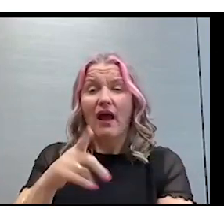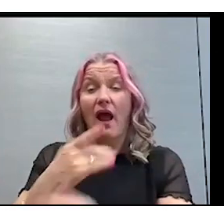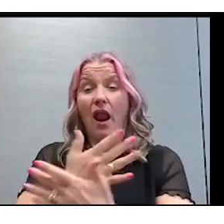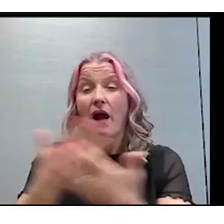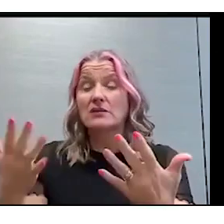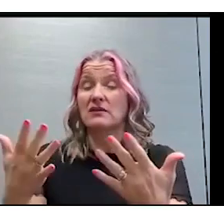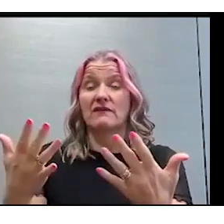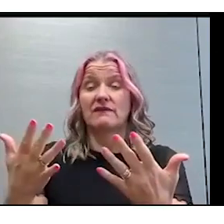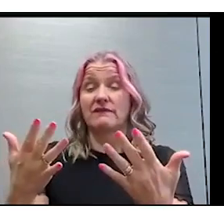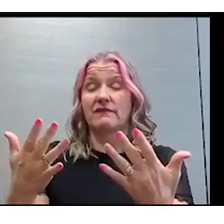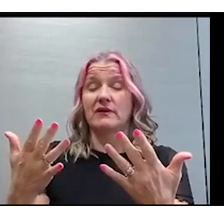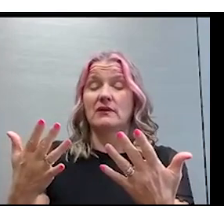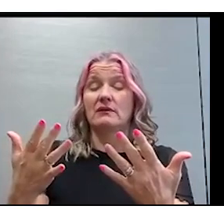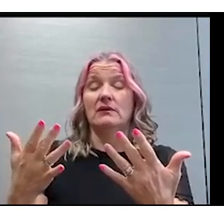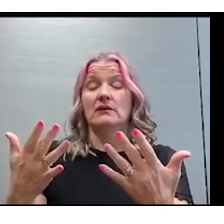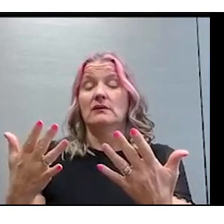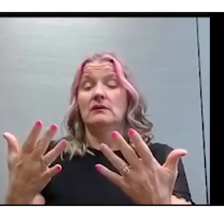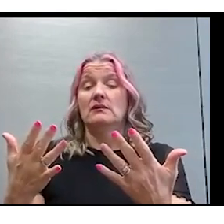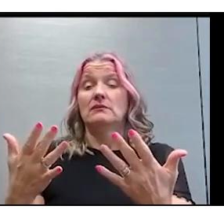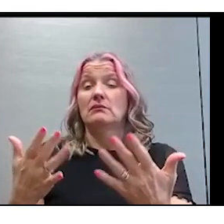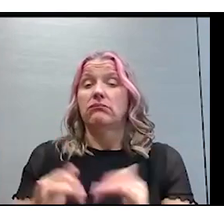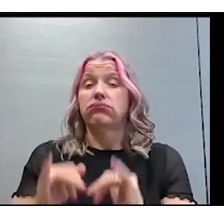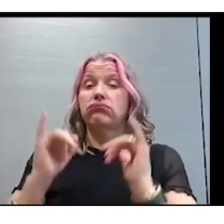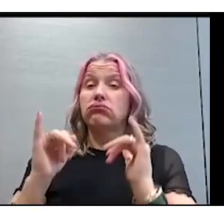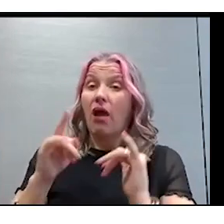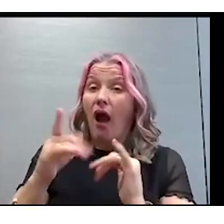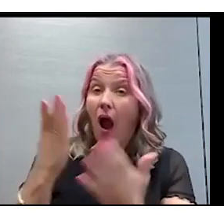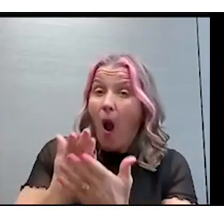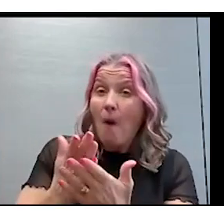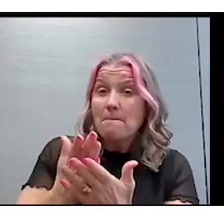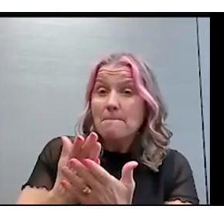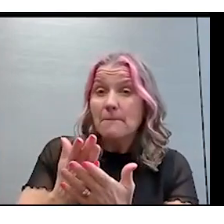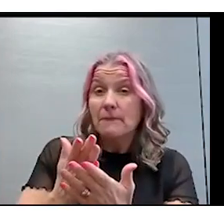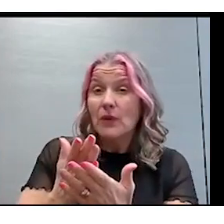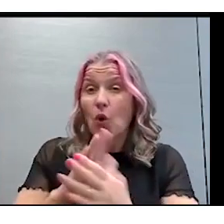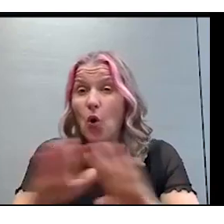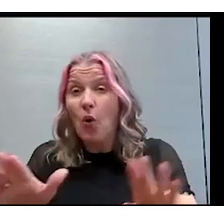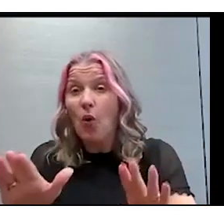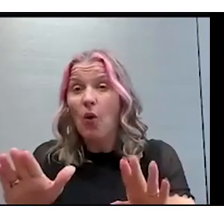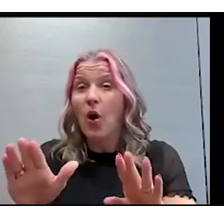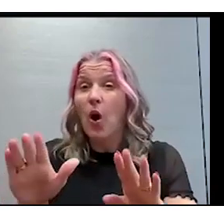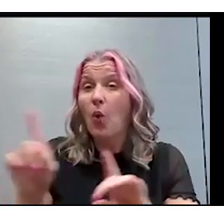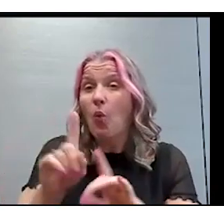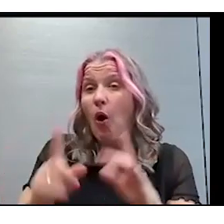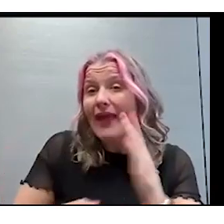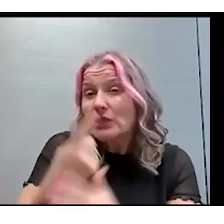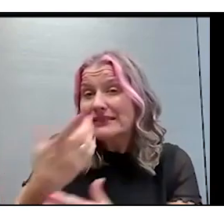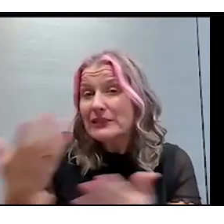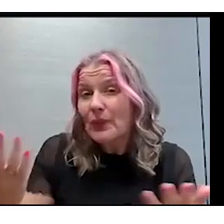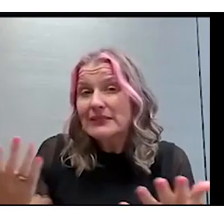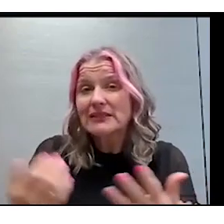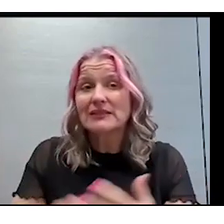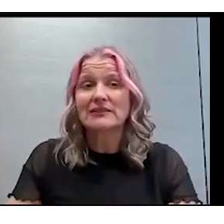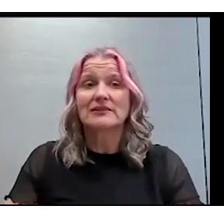of like, is that a practise that should happen or not? And what are the consequences of it? So and lastly, transparency.